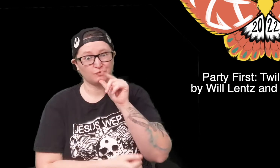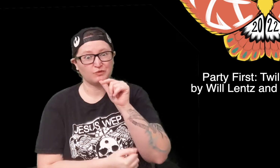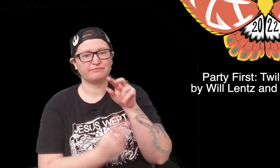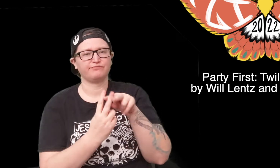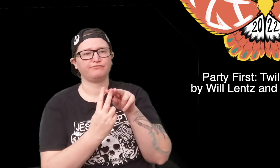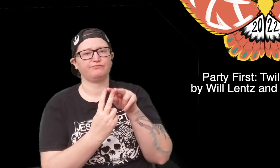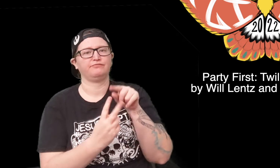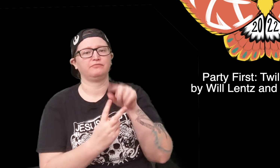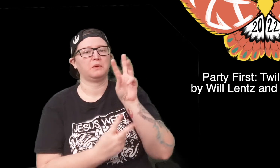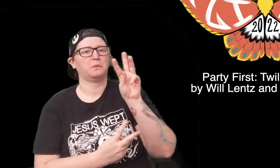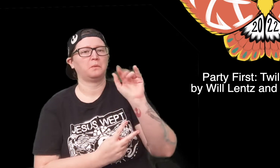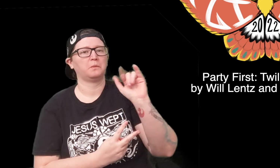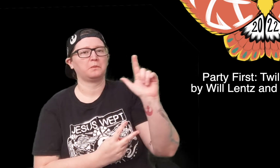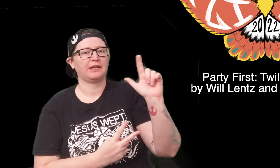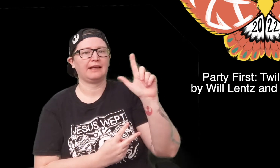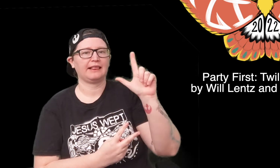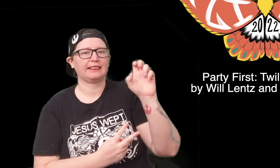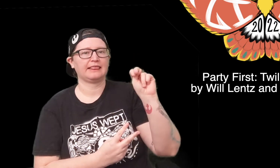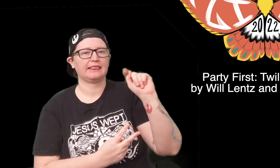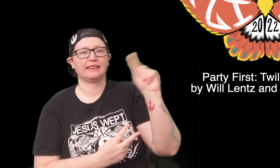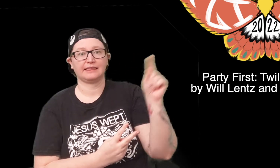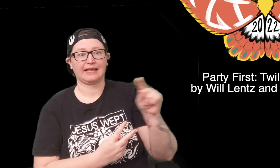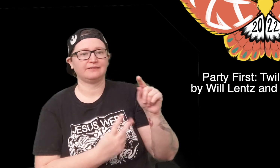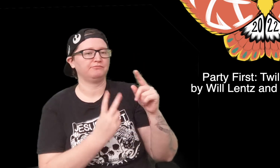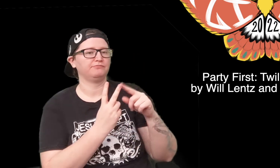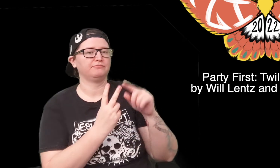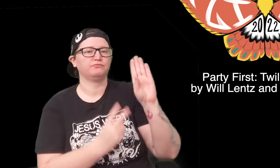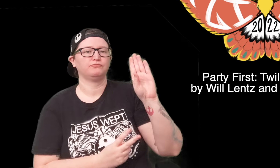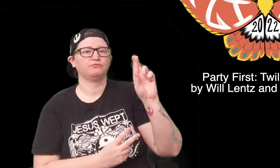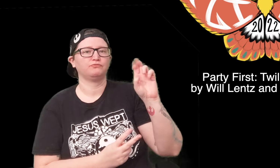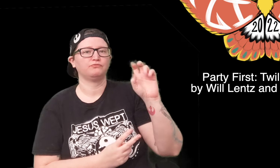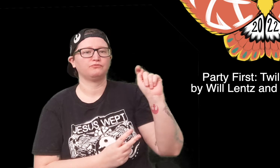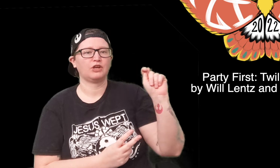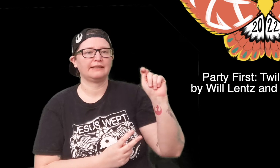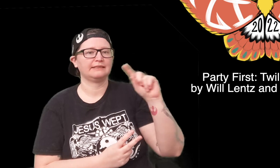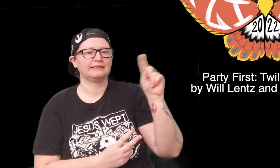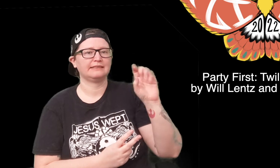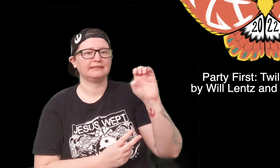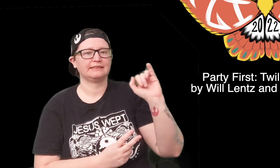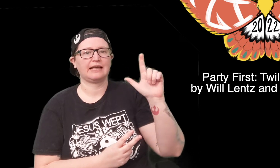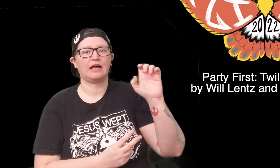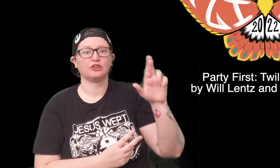seven players and this was designed by a duo of Will Lentz and Brett Zeiler